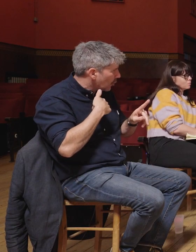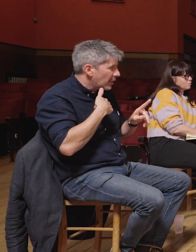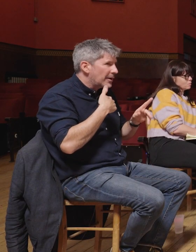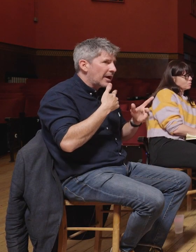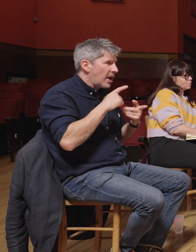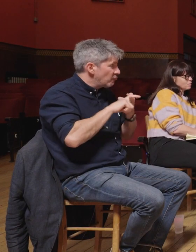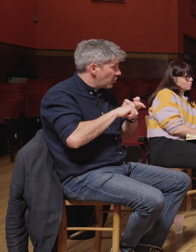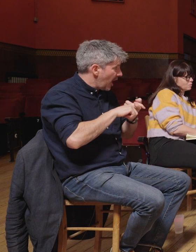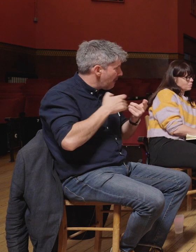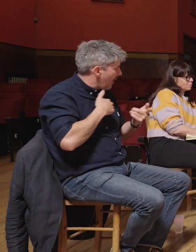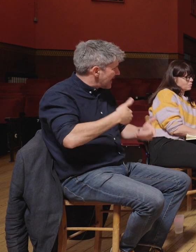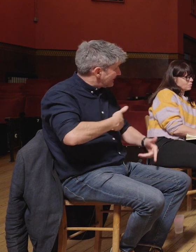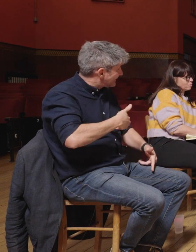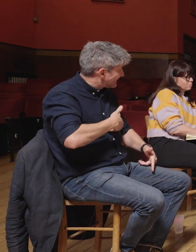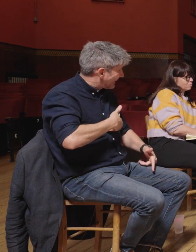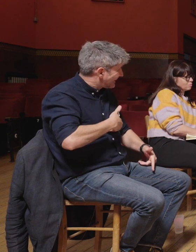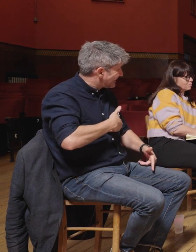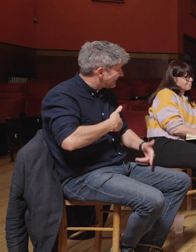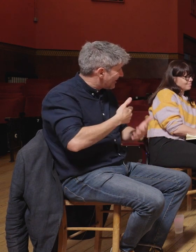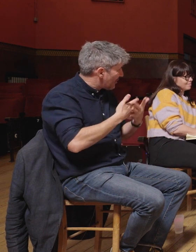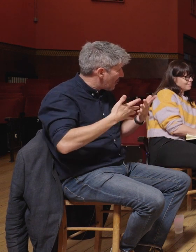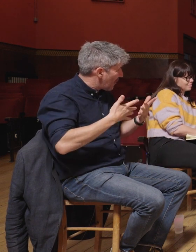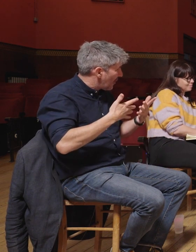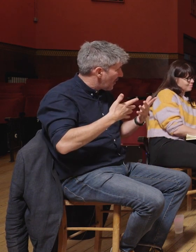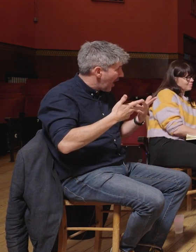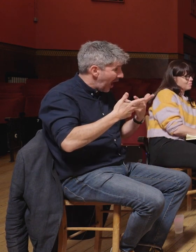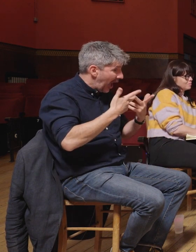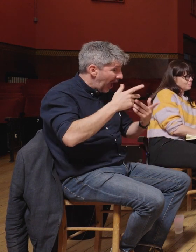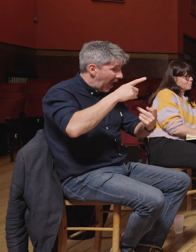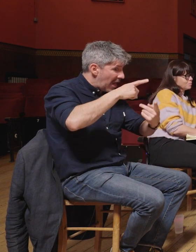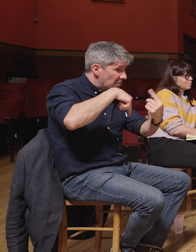which goes completely against what everyone else is seeing in the room or telling me,